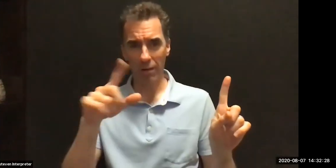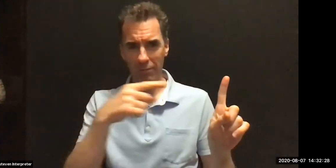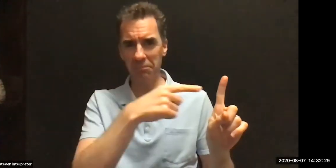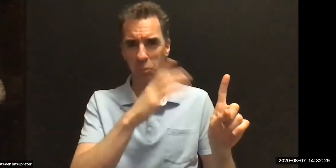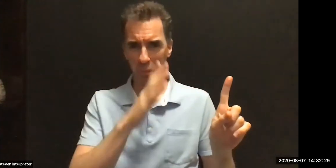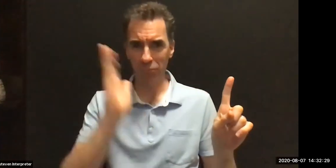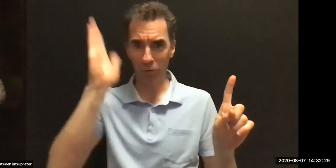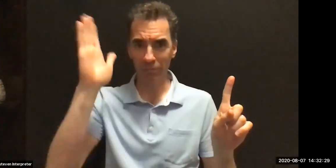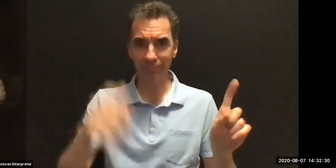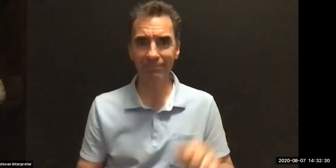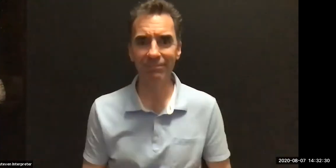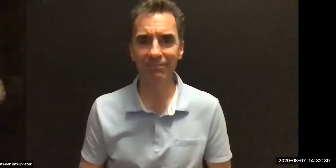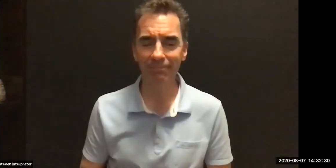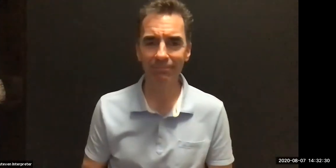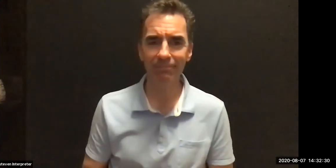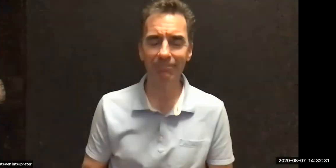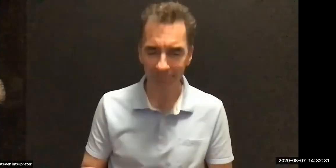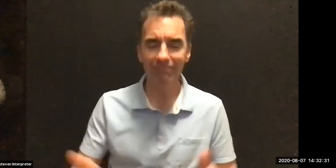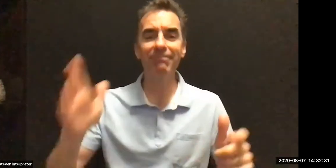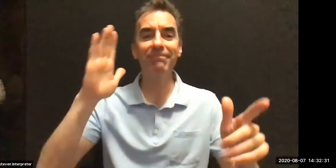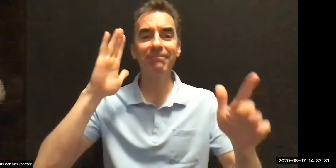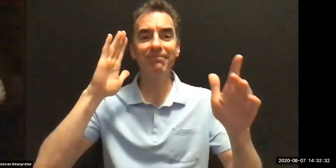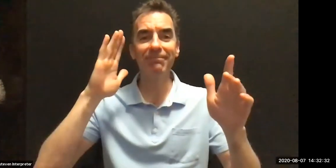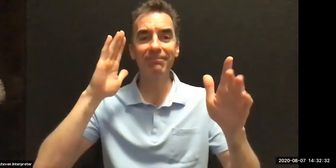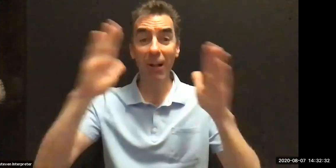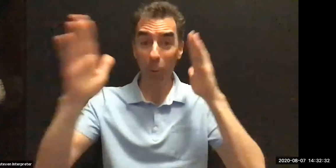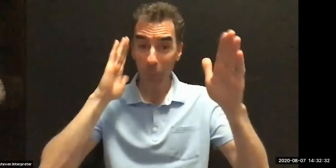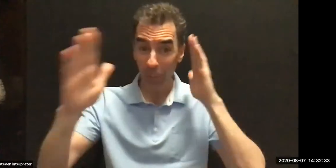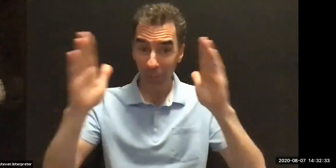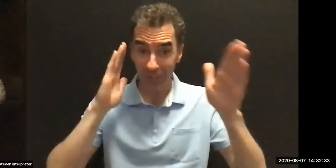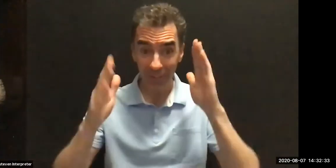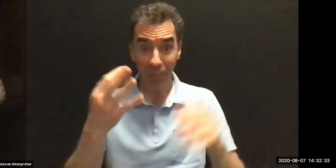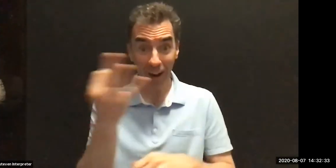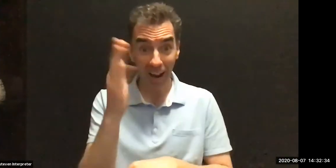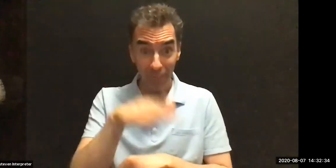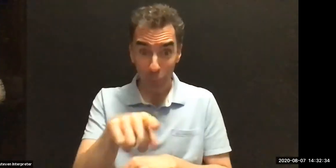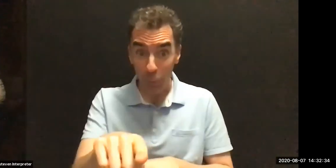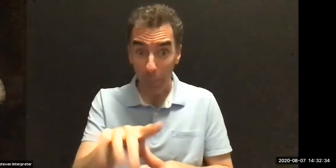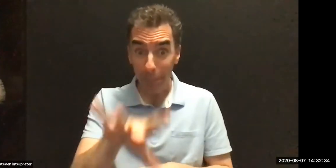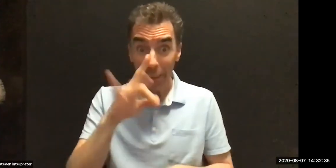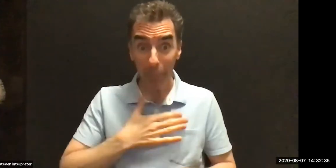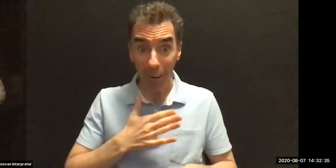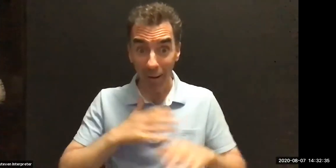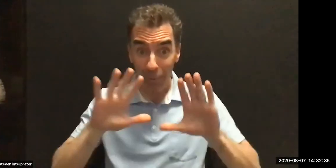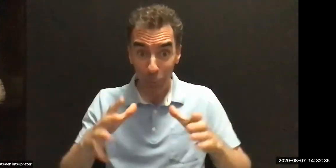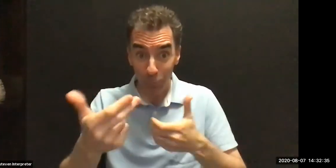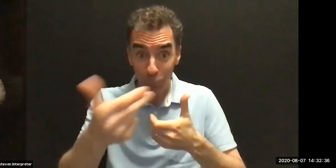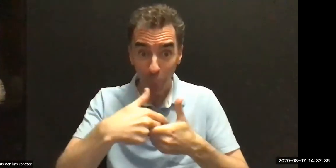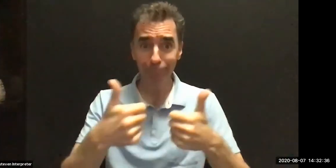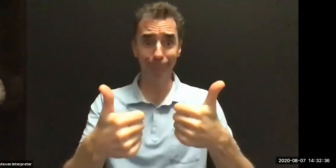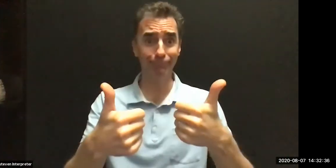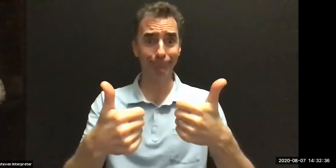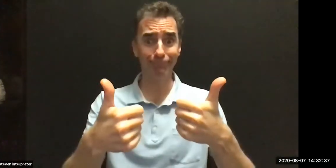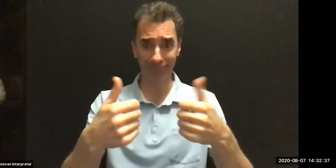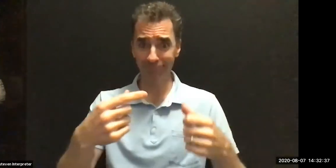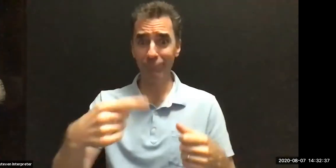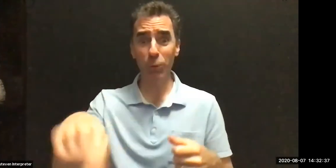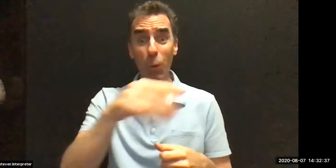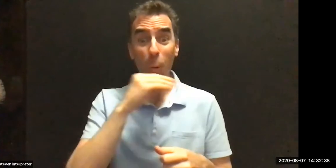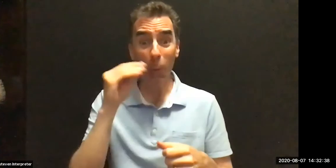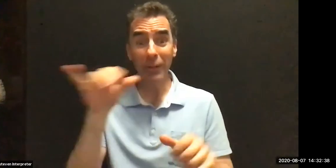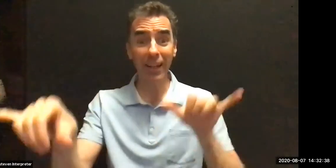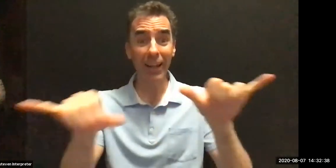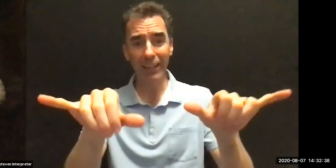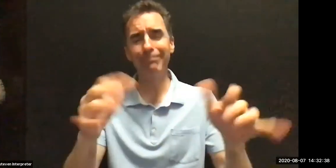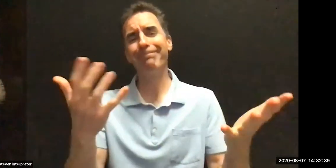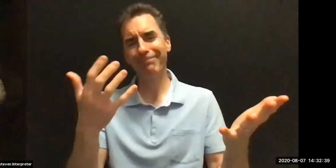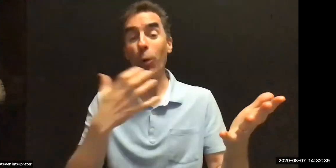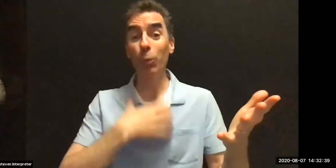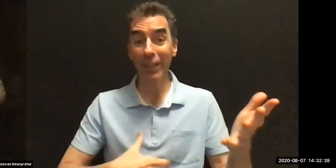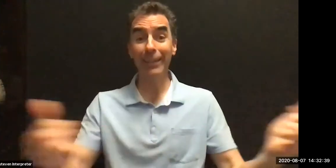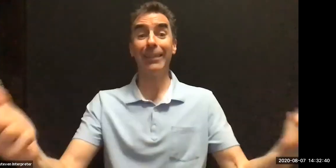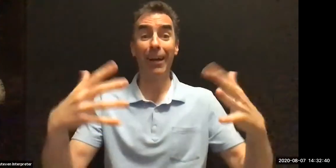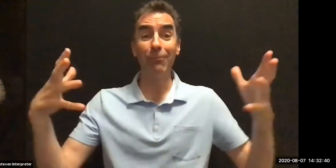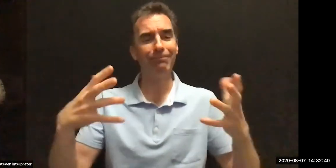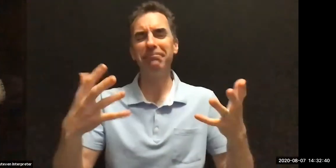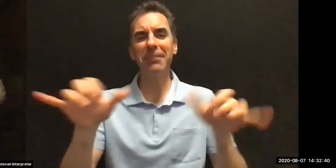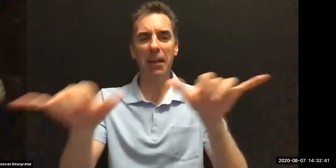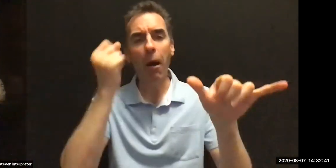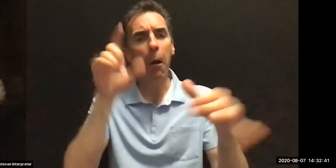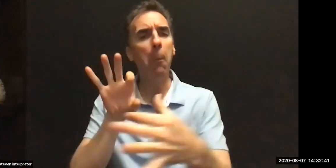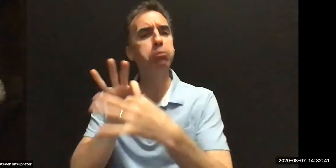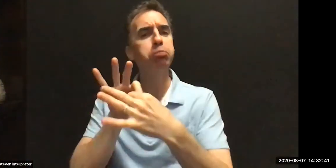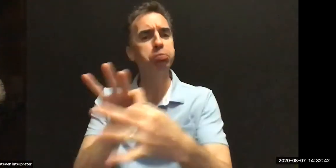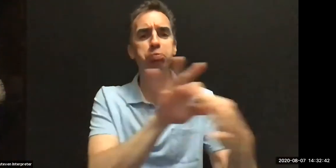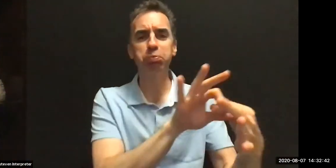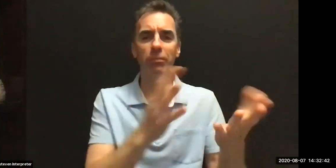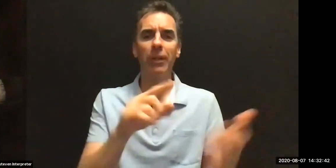Channelle Charest: Great. Hello, everyone. Thanks for spending your Friday afternoon with me in all of your homes because we can't actually be together so appreciate the zoom time. I know that that gets tiring as well.